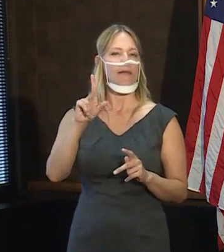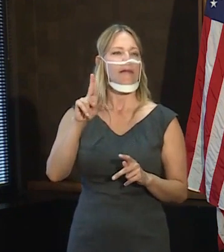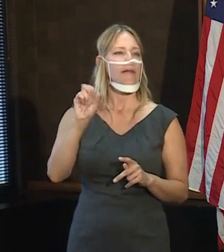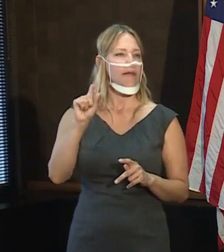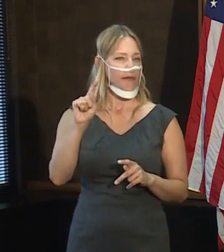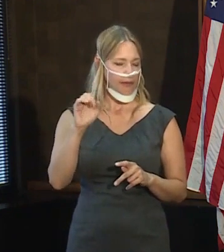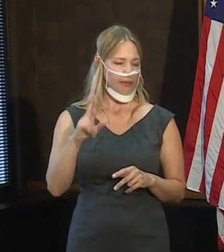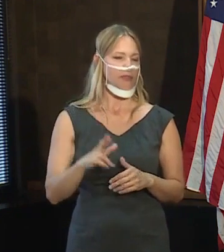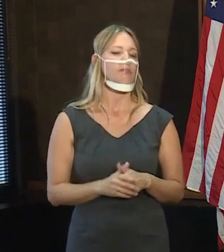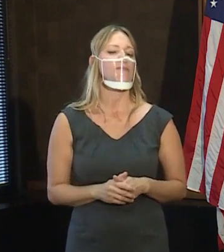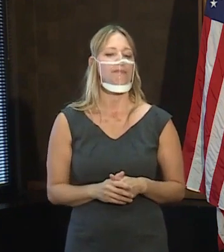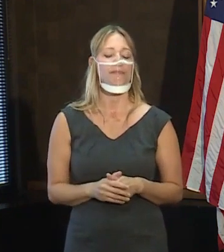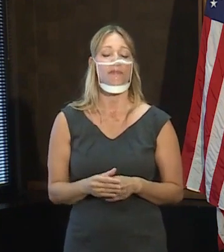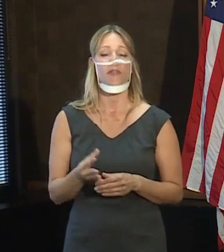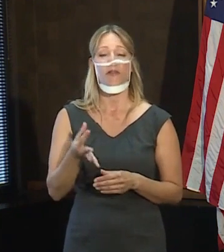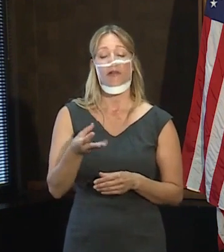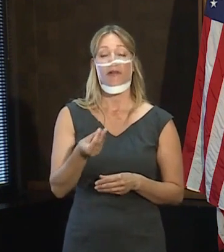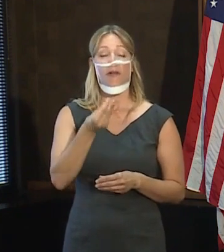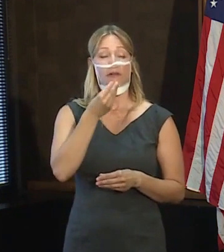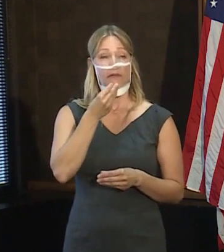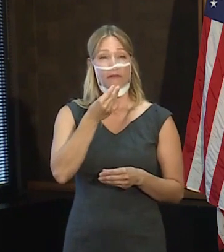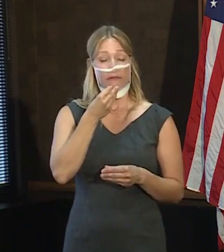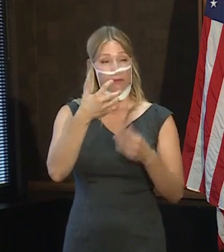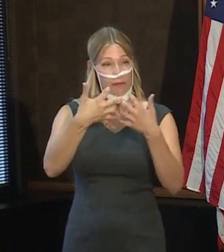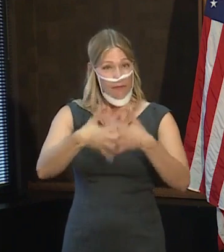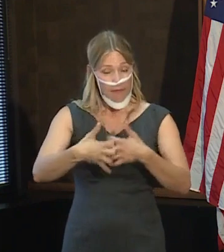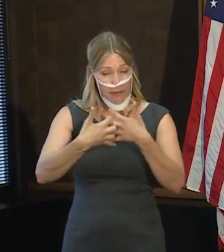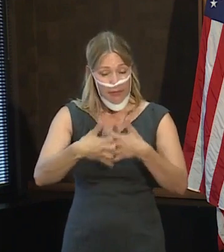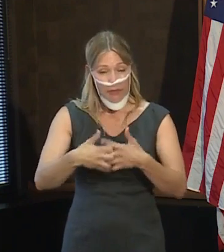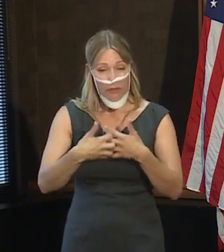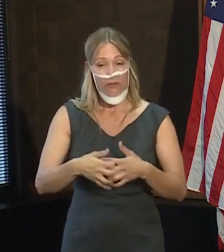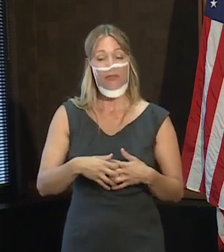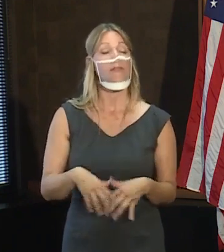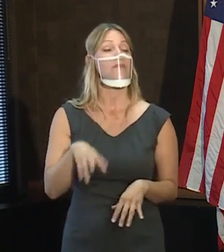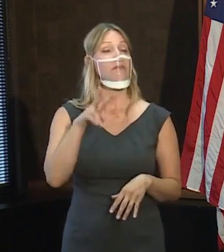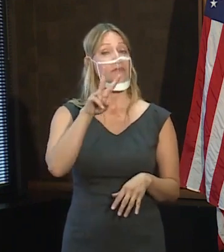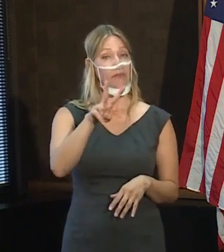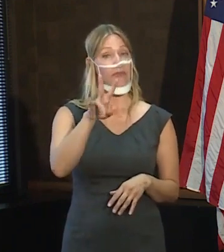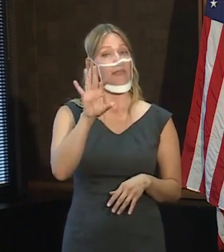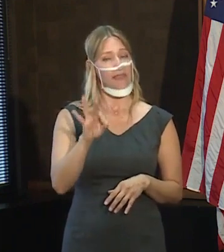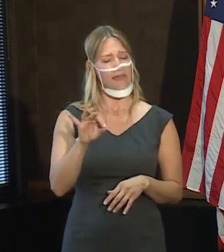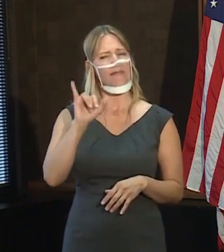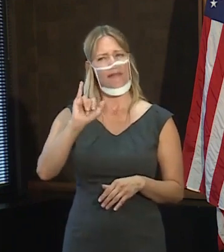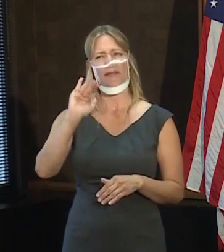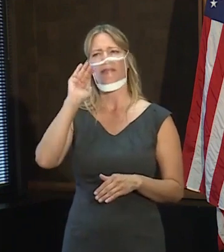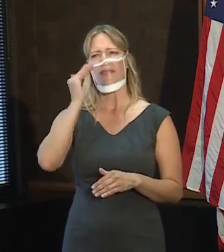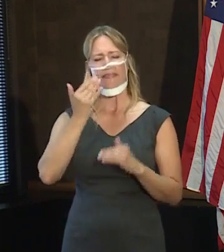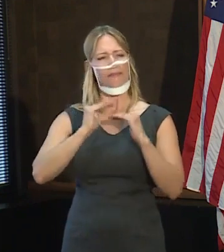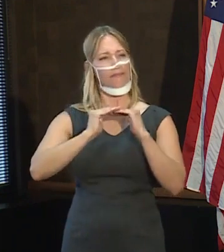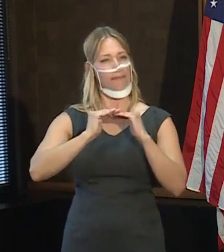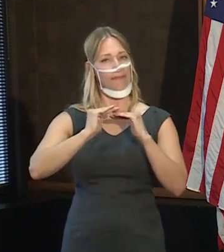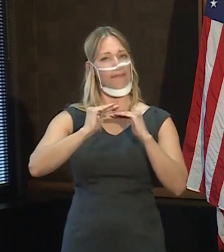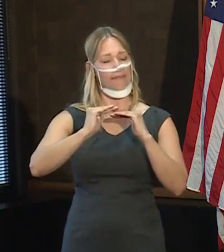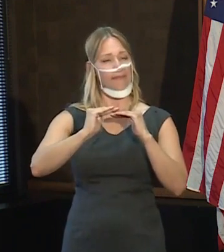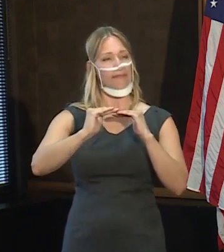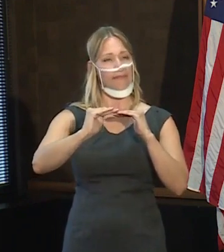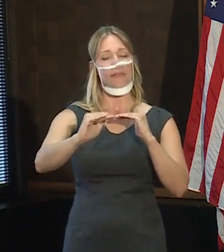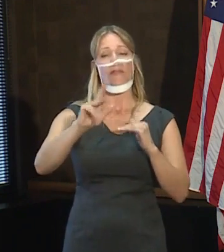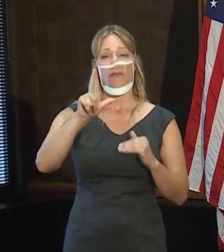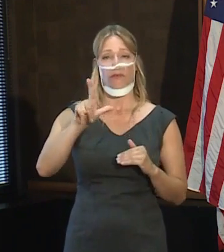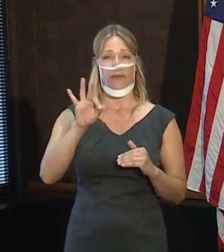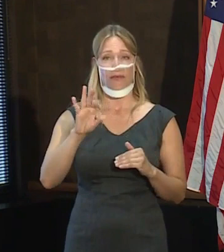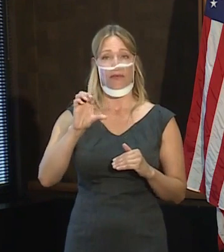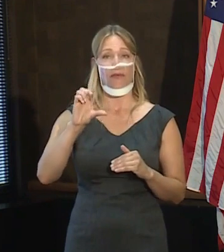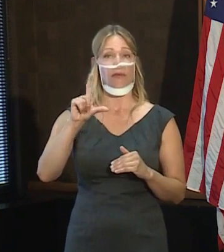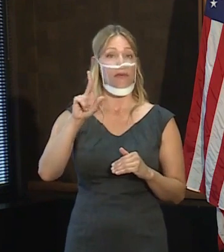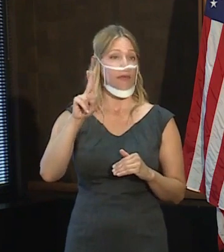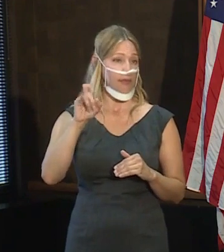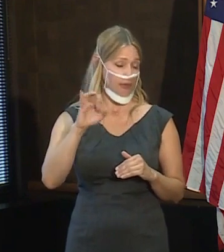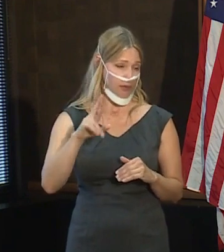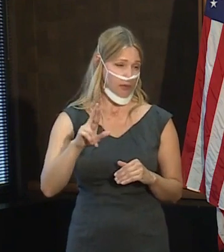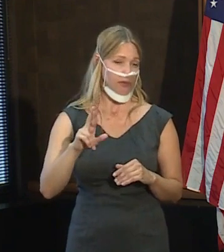SO USUALLY THAT’S PROBABLY TWO TO THREE INDIVIDUALS WHO MAKE UP THOSE CLUSTERS.